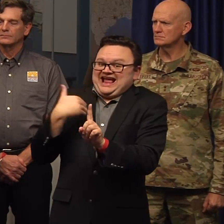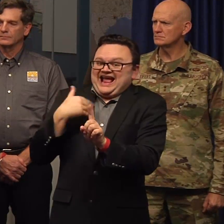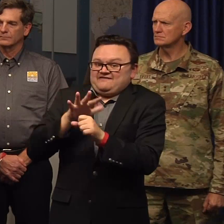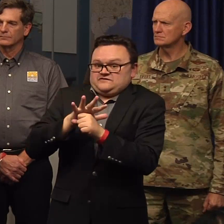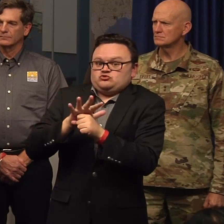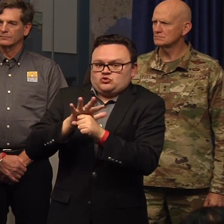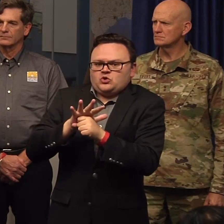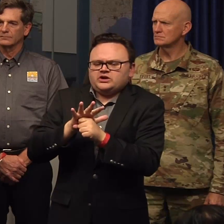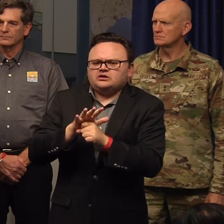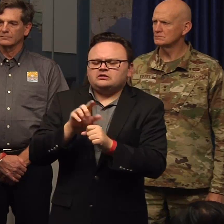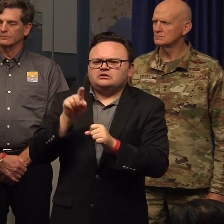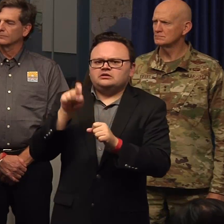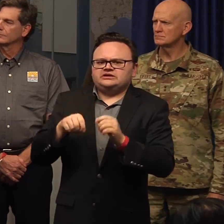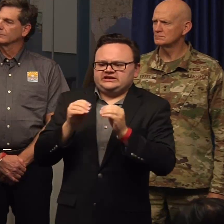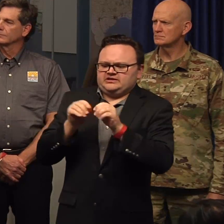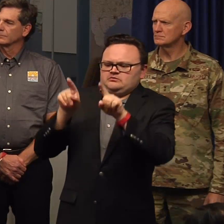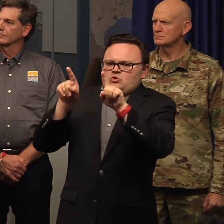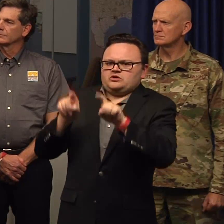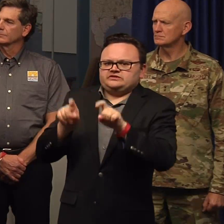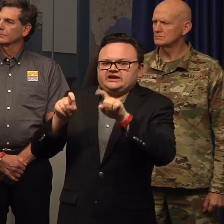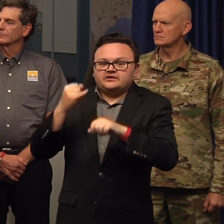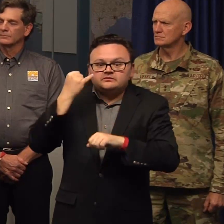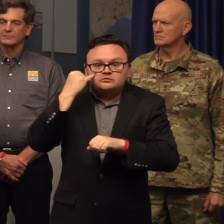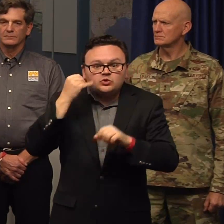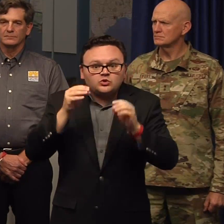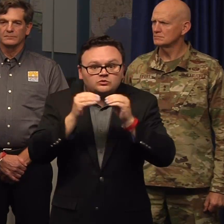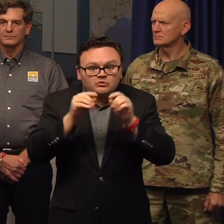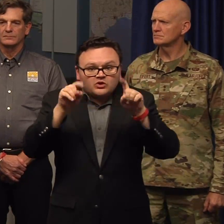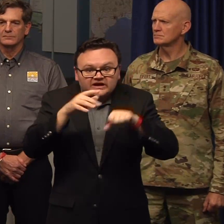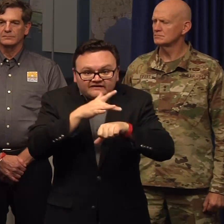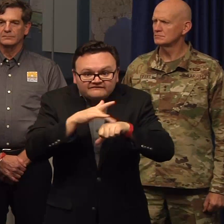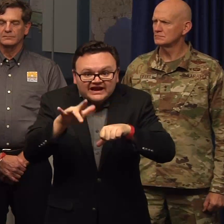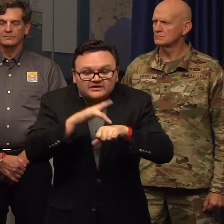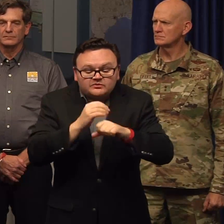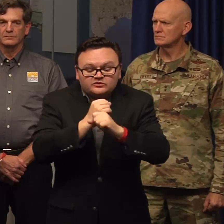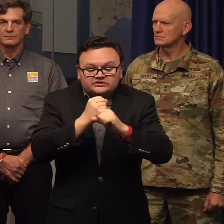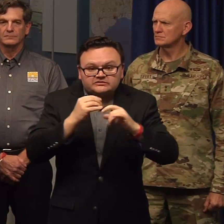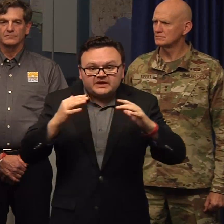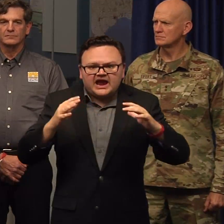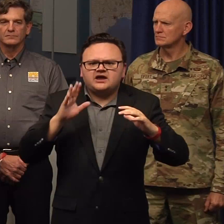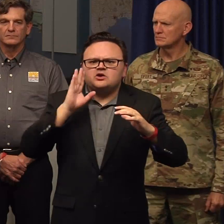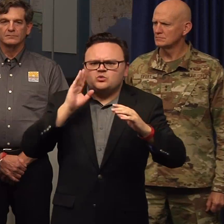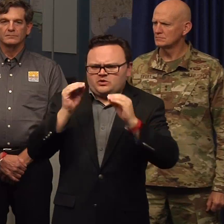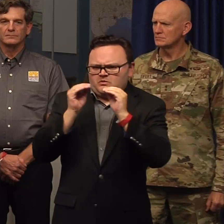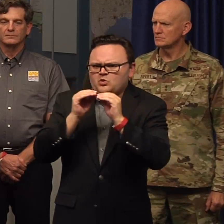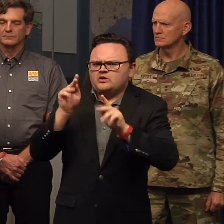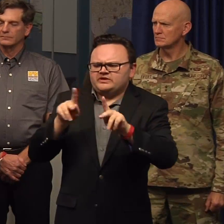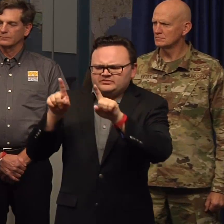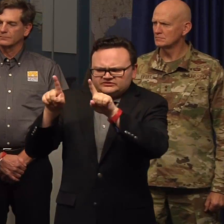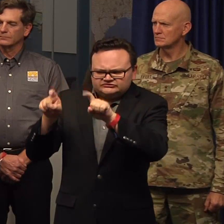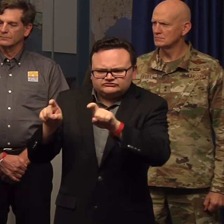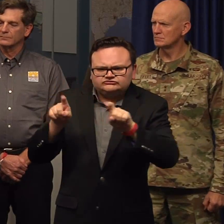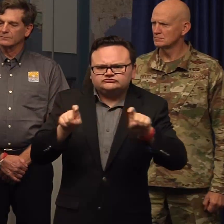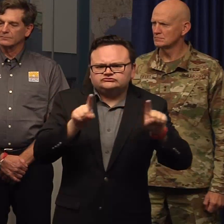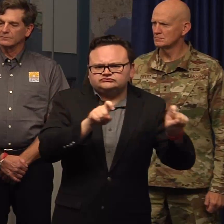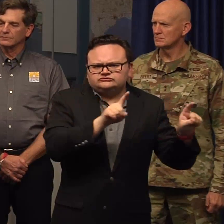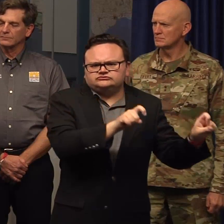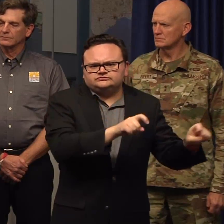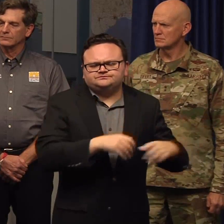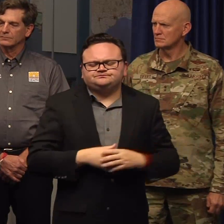MATERIALS, AND WE CAN GET THAT